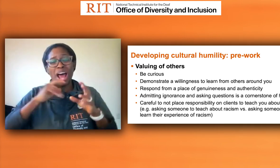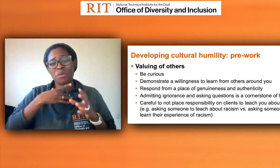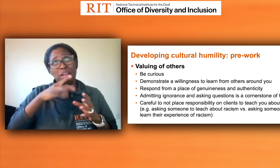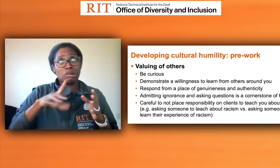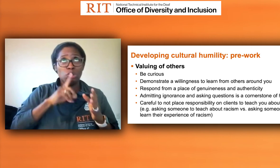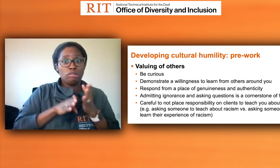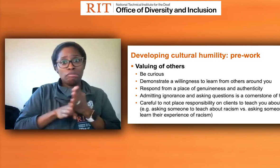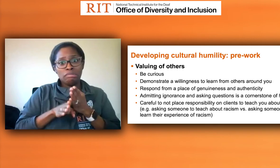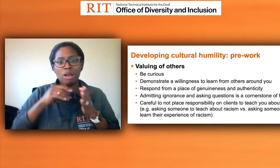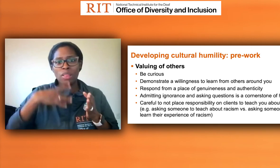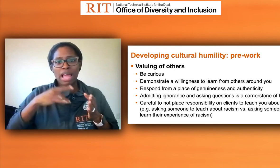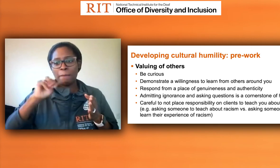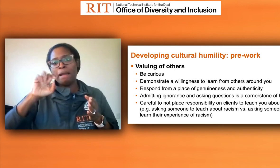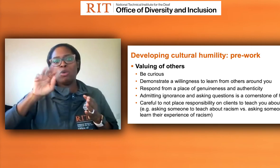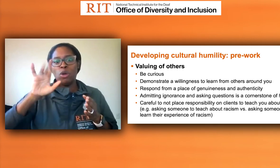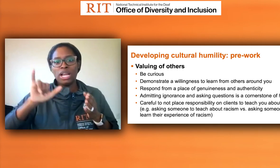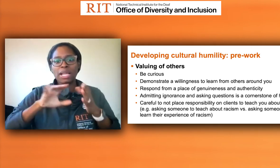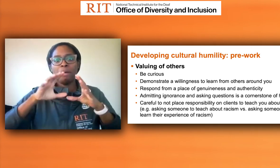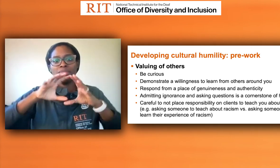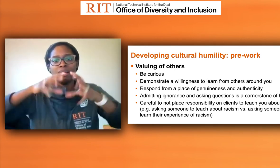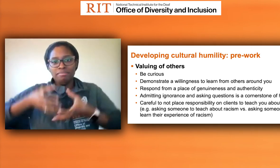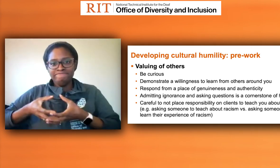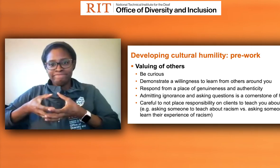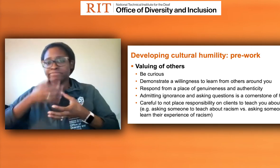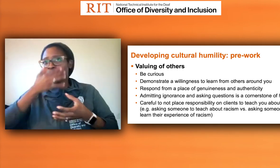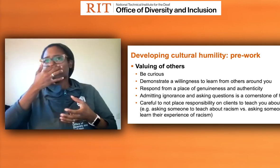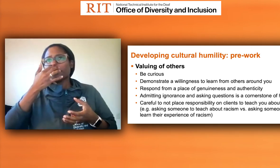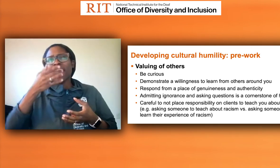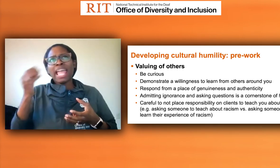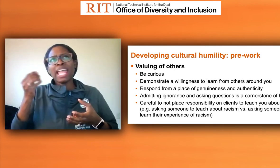I don't typically like to use the word "minority" in sort of this hierarchical sense.